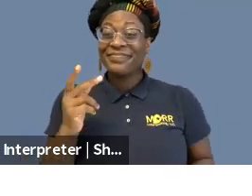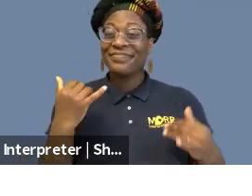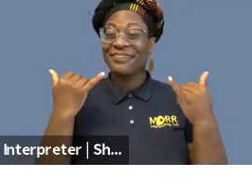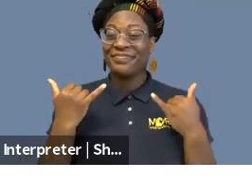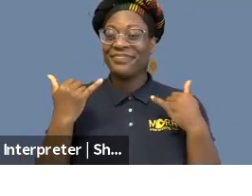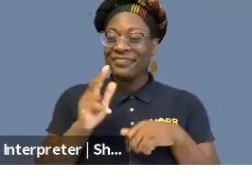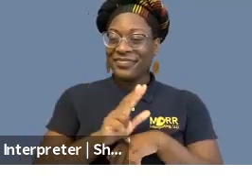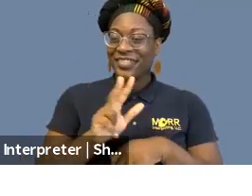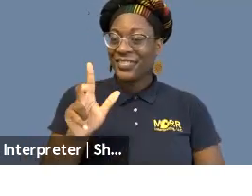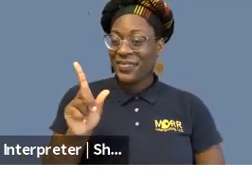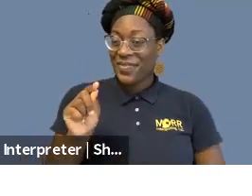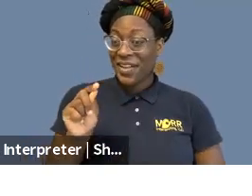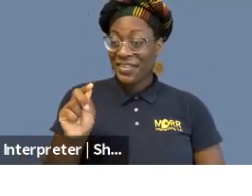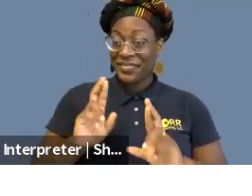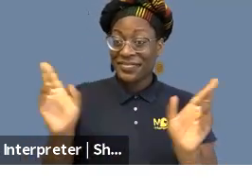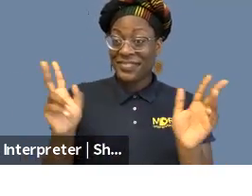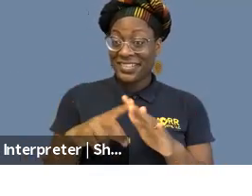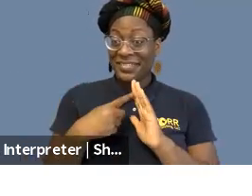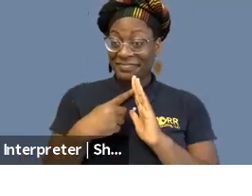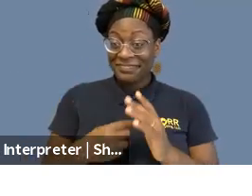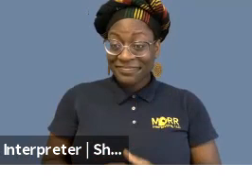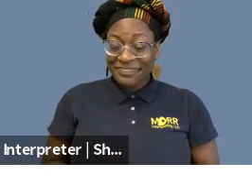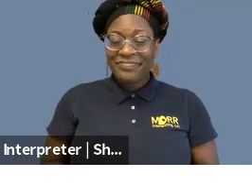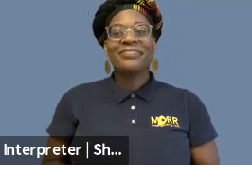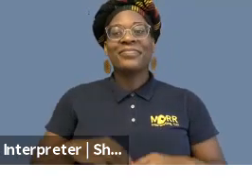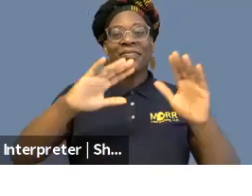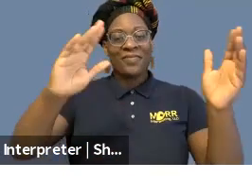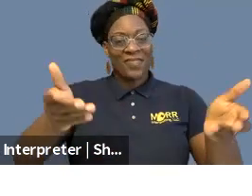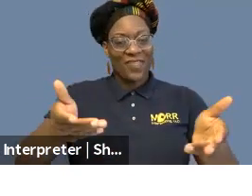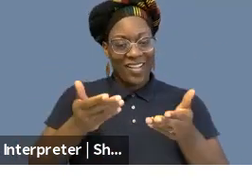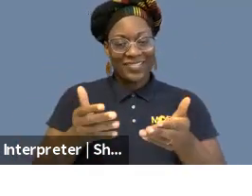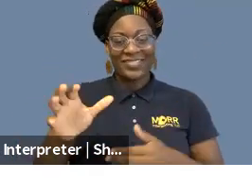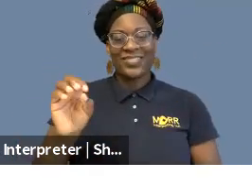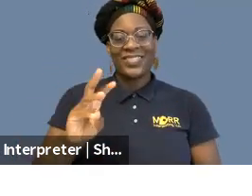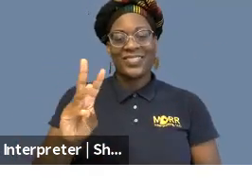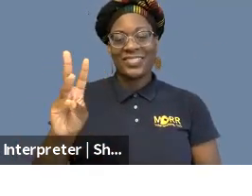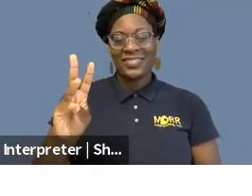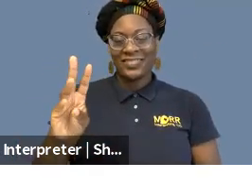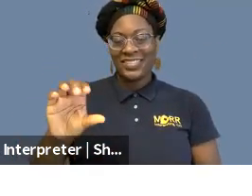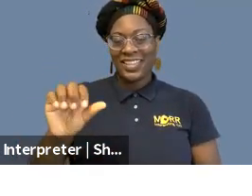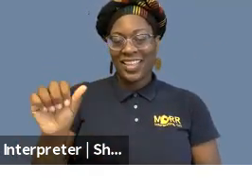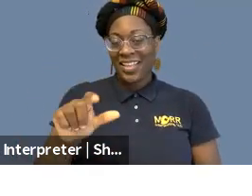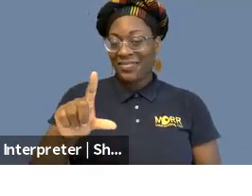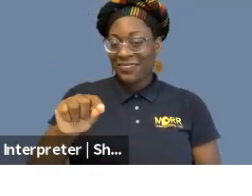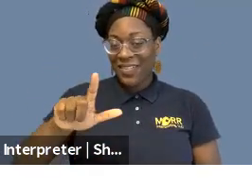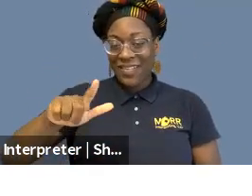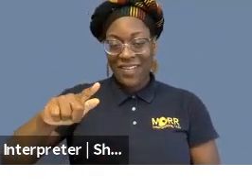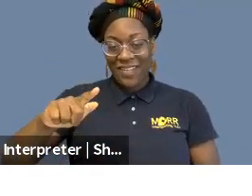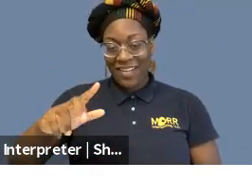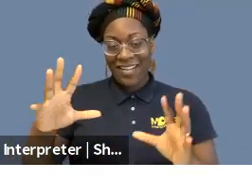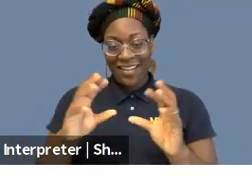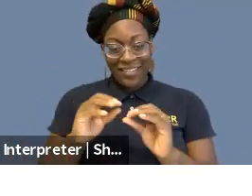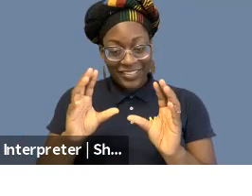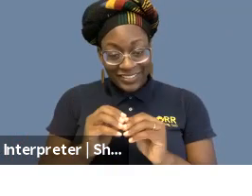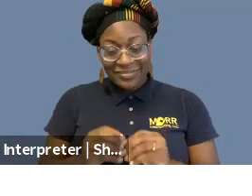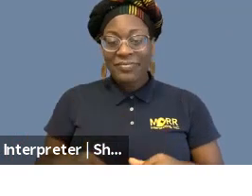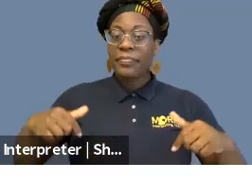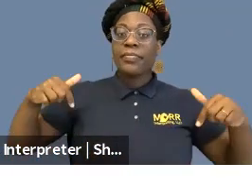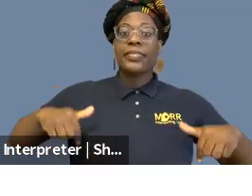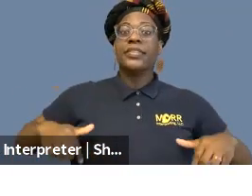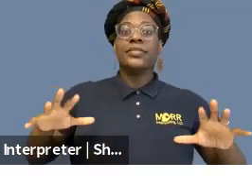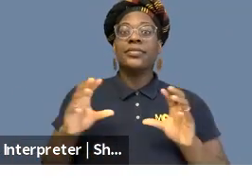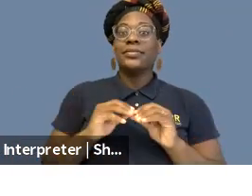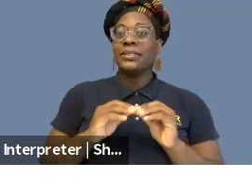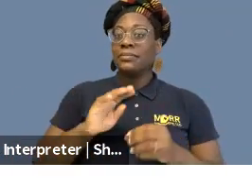Alright, welcome everybody to the conference, welcome to Session B. Today, we are going to be